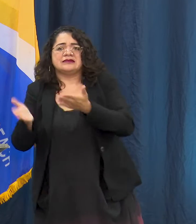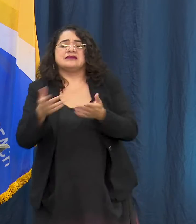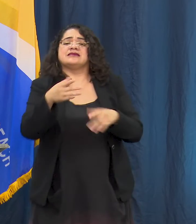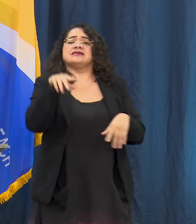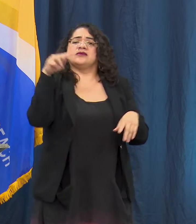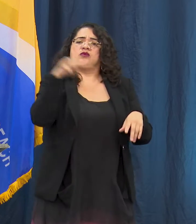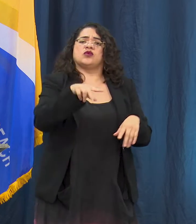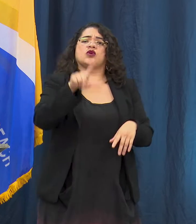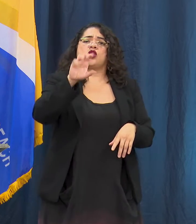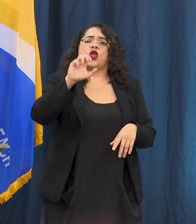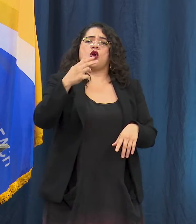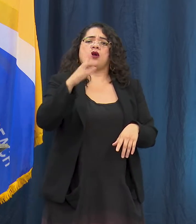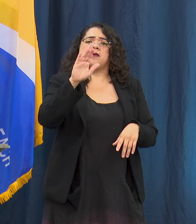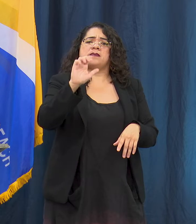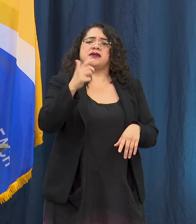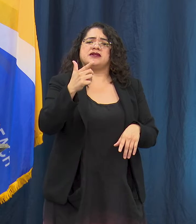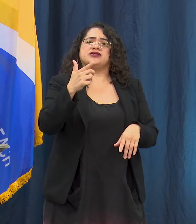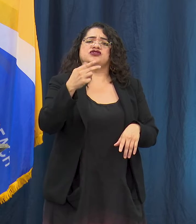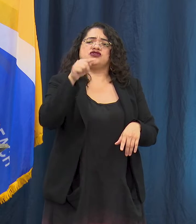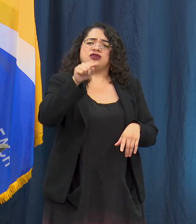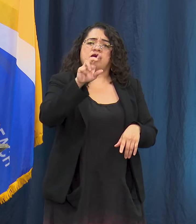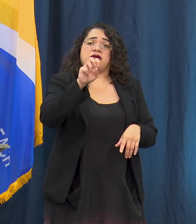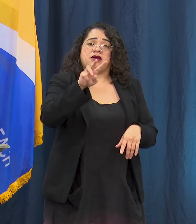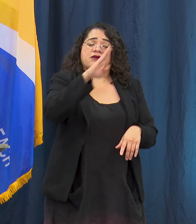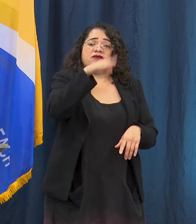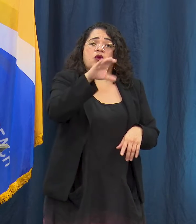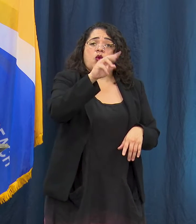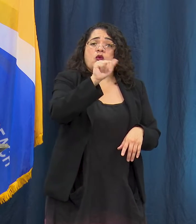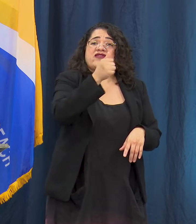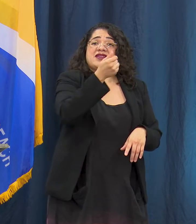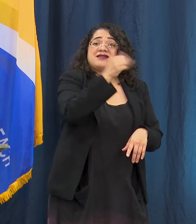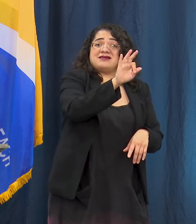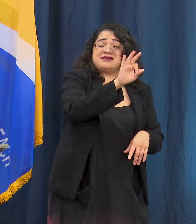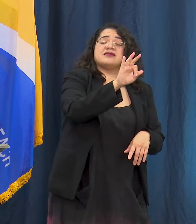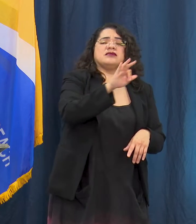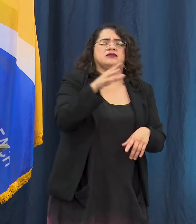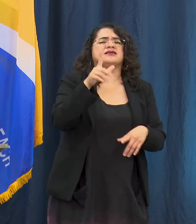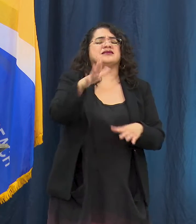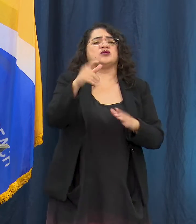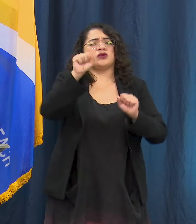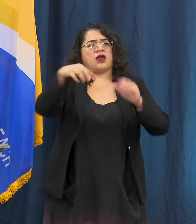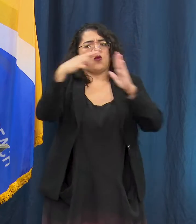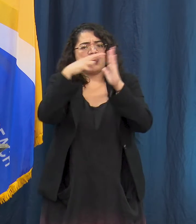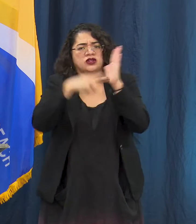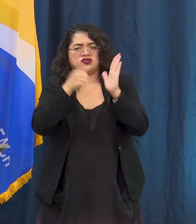and you can register. So thank you. Thank you for your support, thank you for your